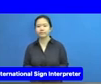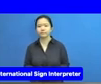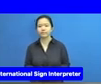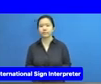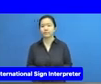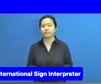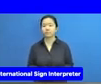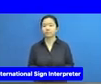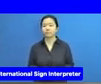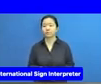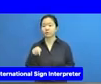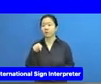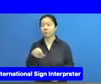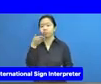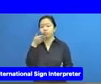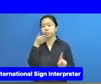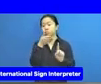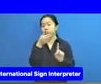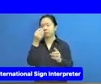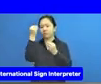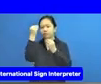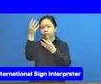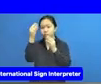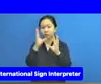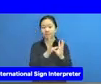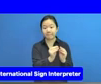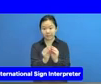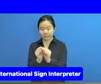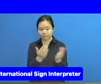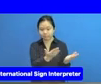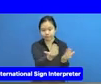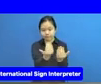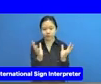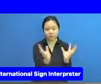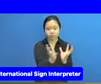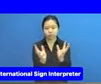will be hosting information sessions, often in local languages.